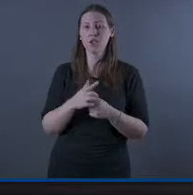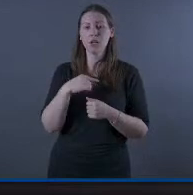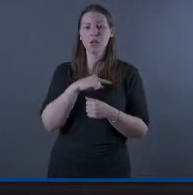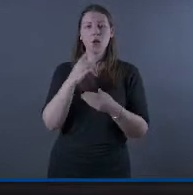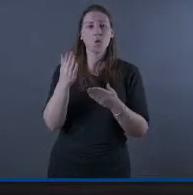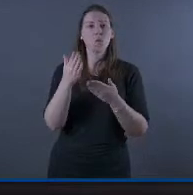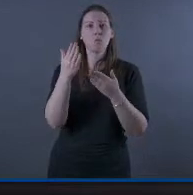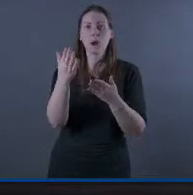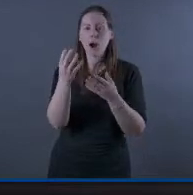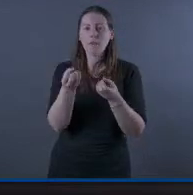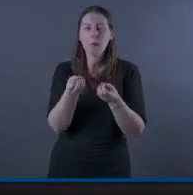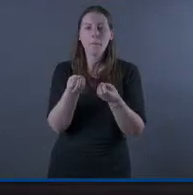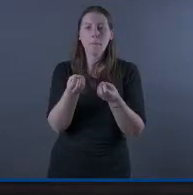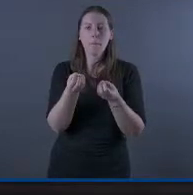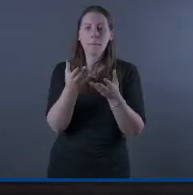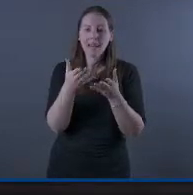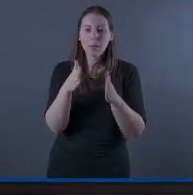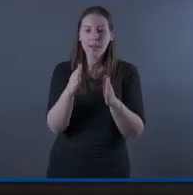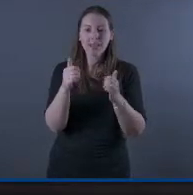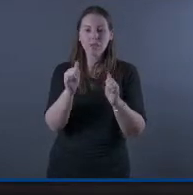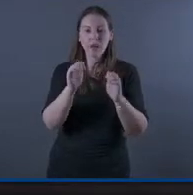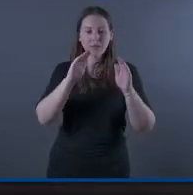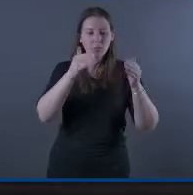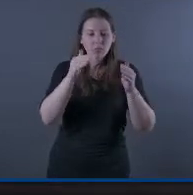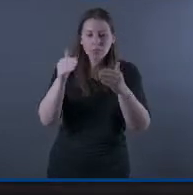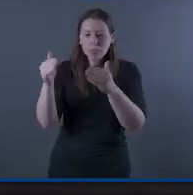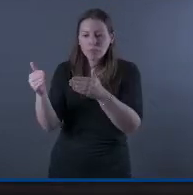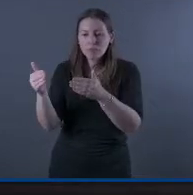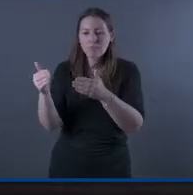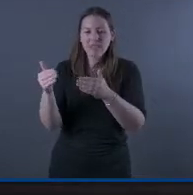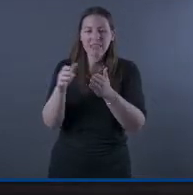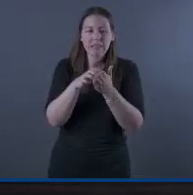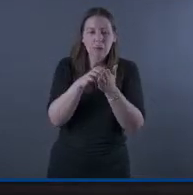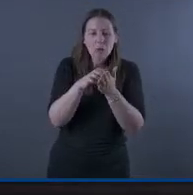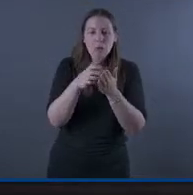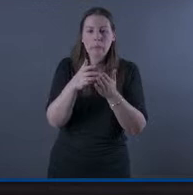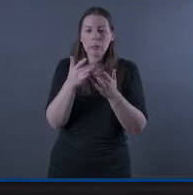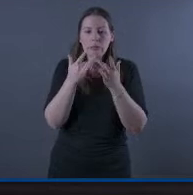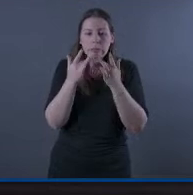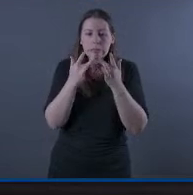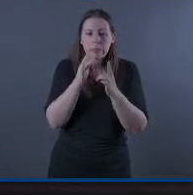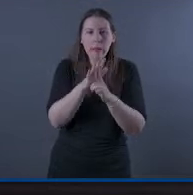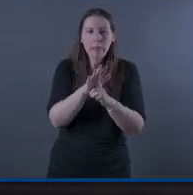to try to reach vulnerable and marginalized populations. And part of that is just accessing the appointment.